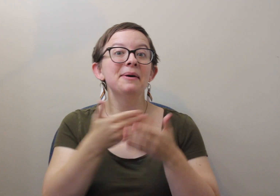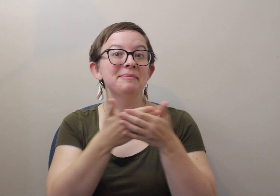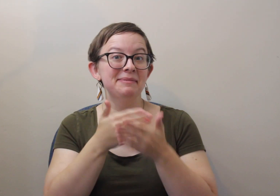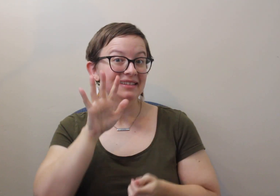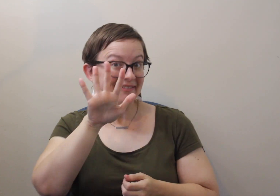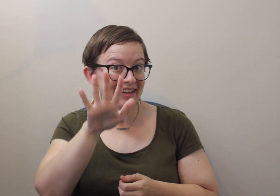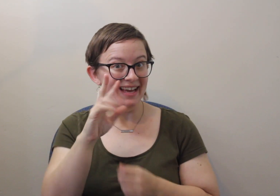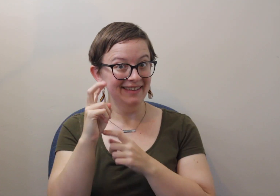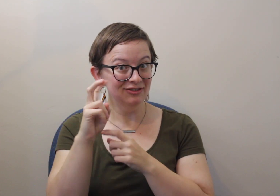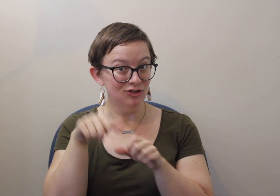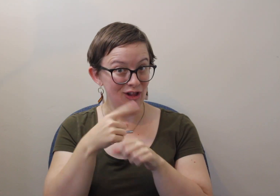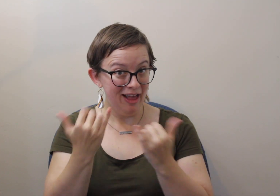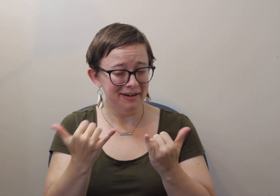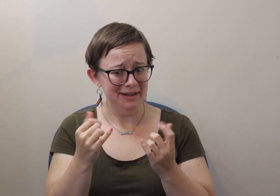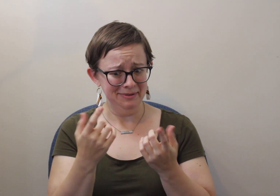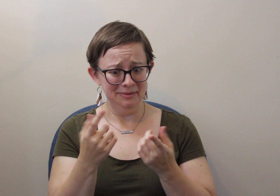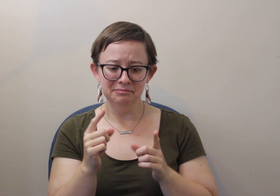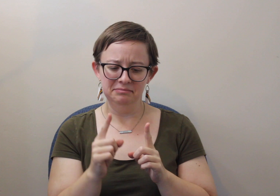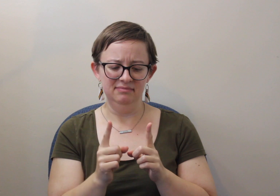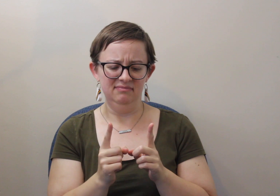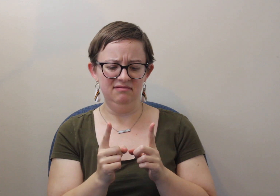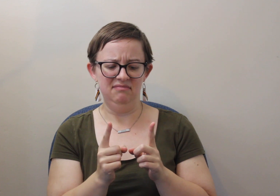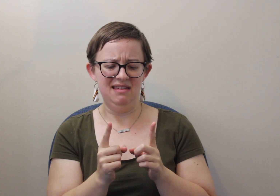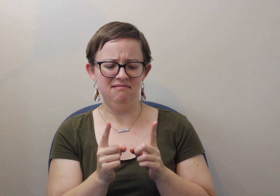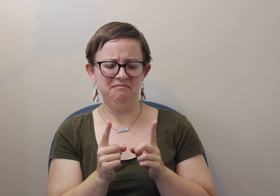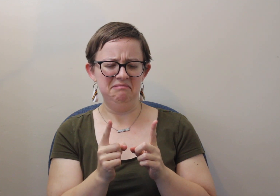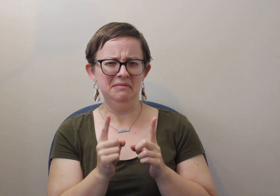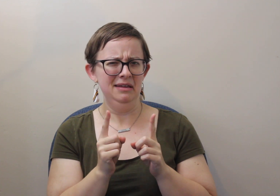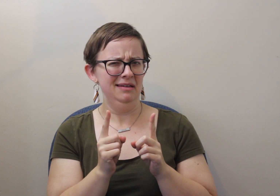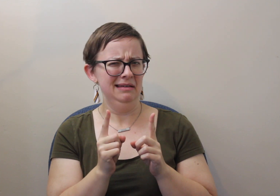Um, so the baby is five inches long. Which is this long...?